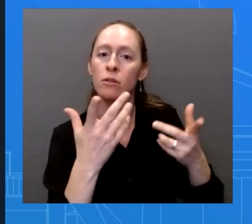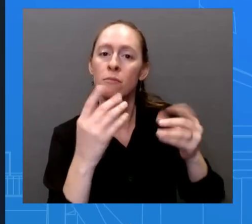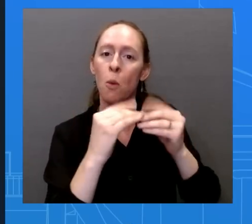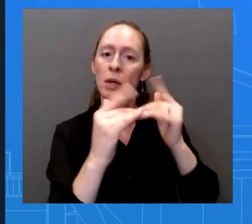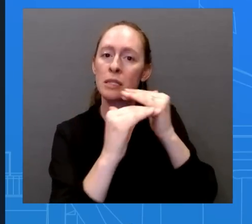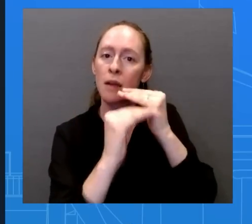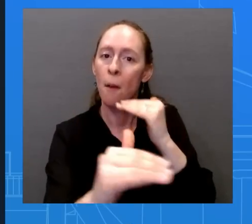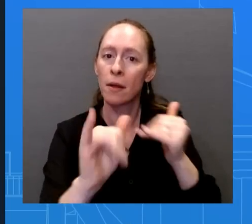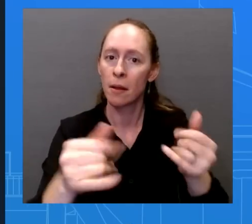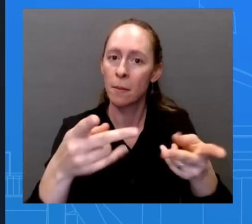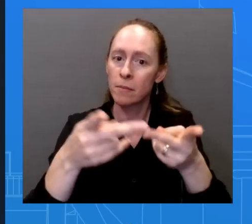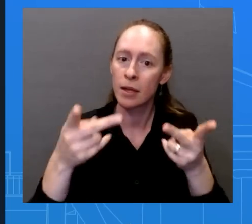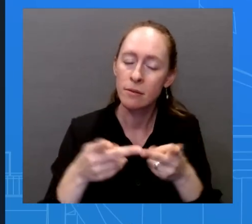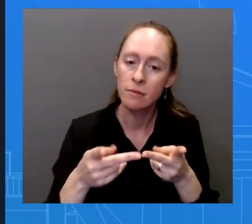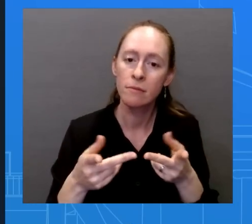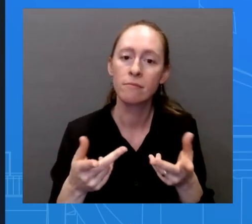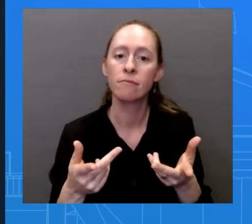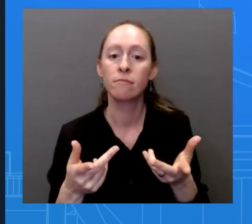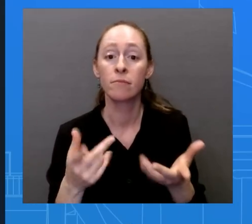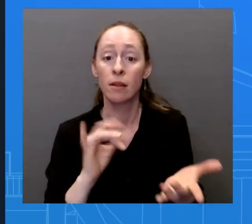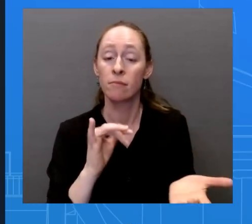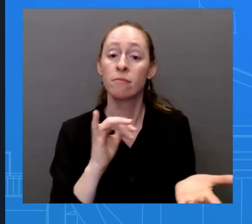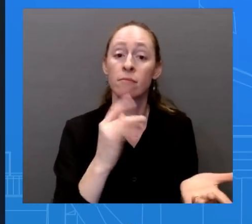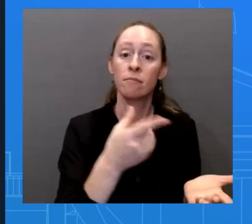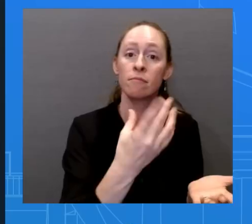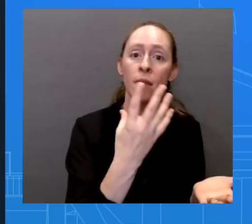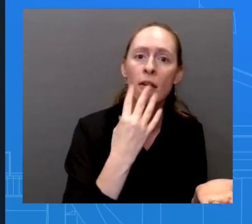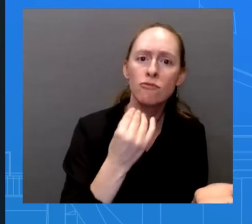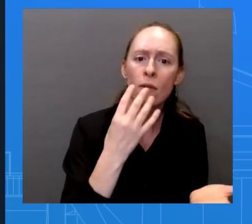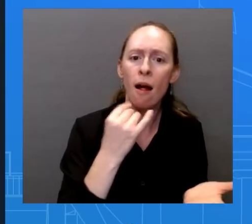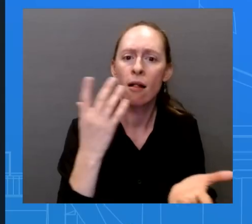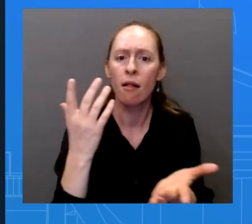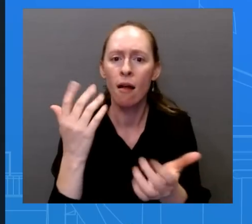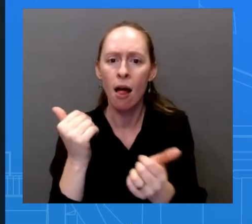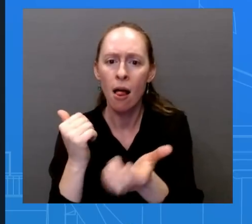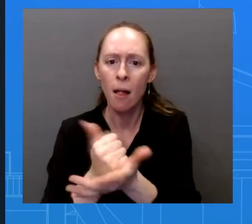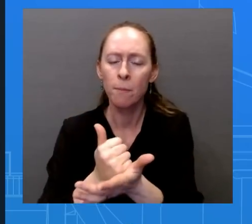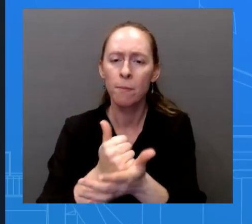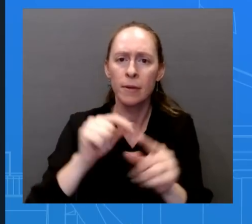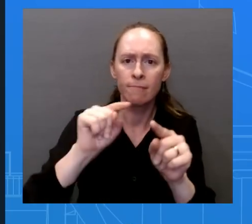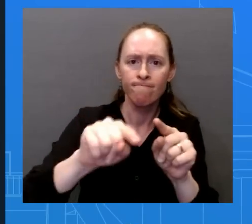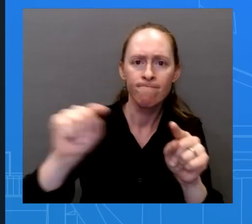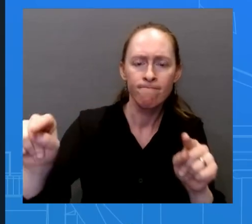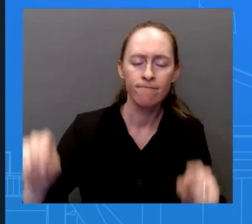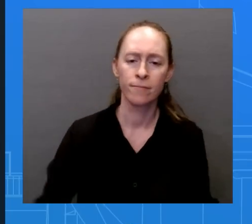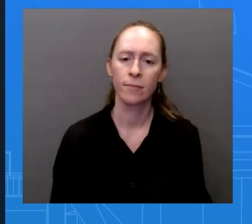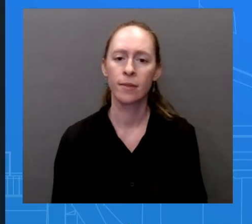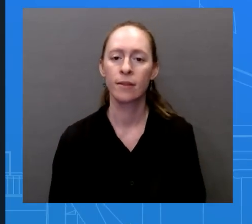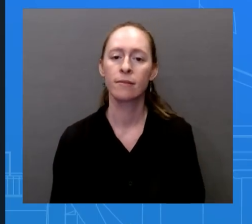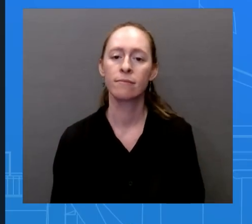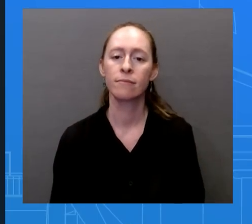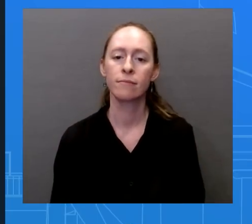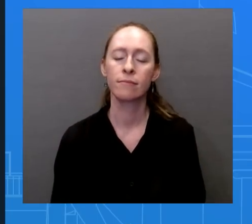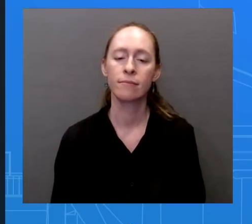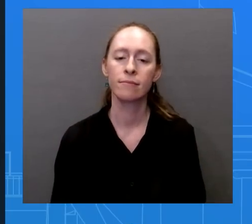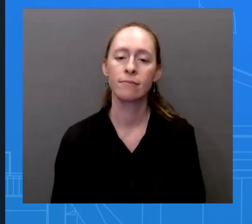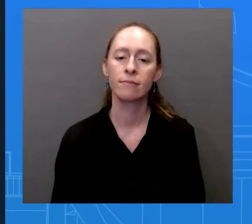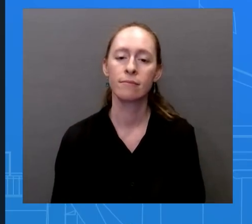And on the trip, we concluded historic agreement opening Saudi-U.S. airspace to Israel -- Israeli fights. That is really important.